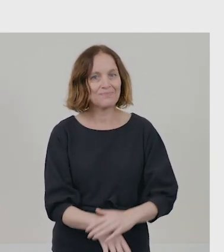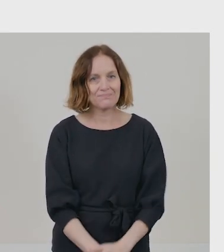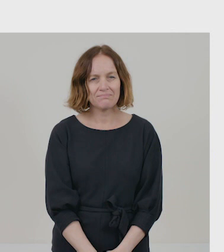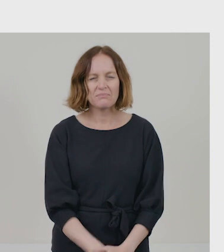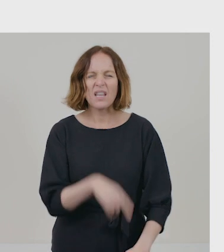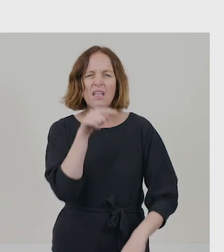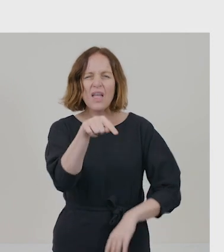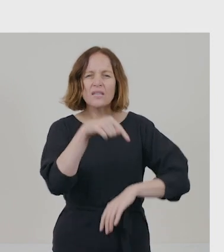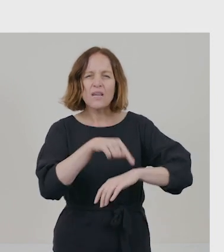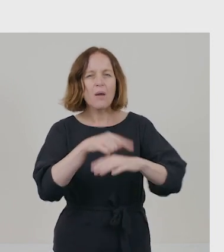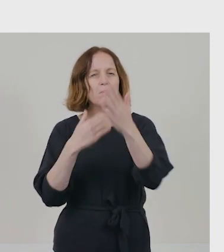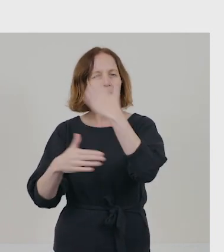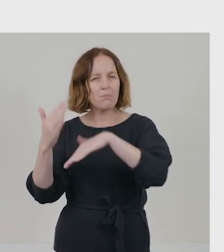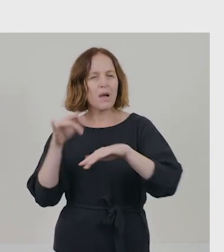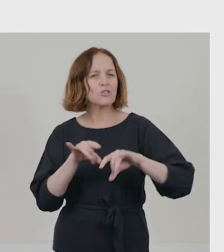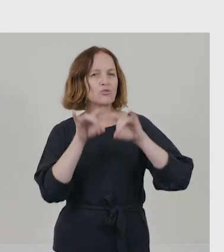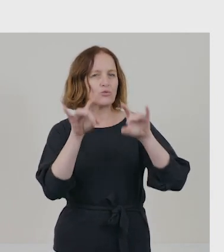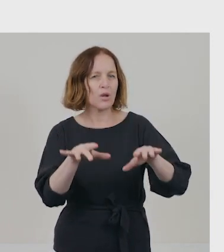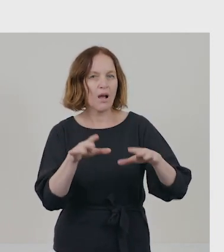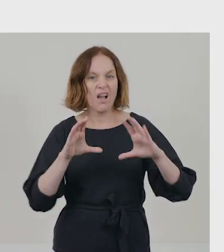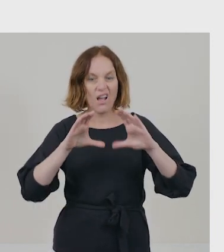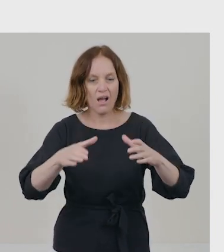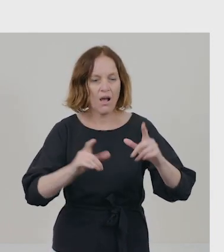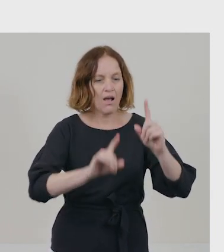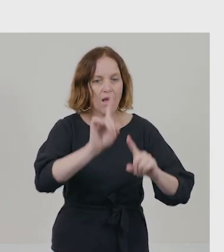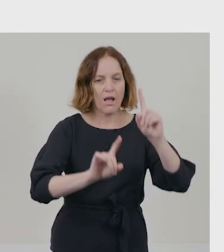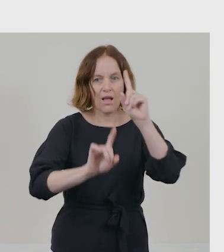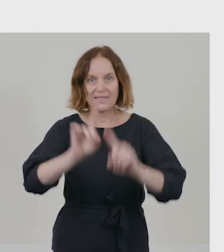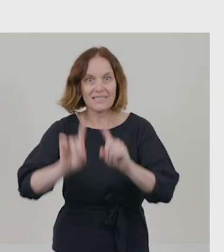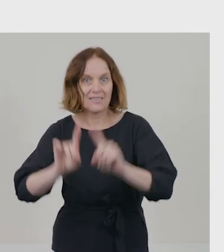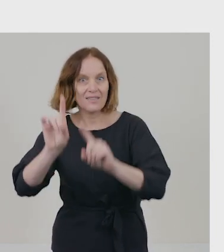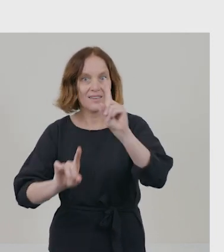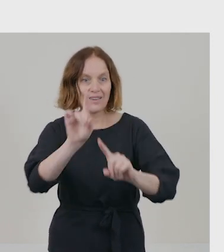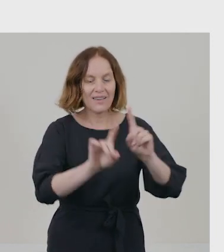It was a time when Australia became one of the most urbanised countries in the world.